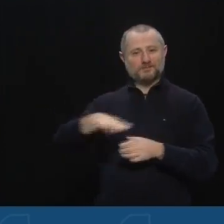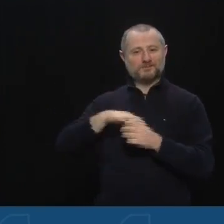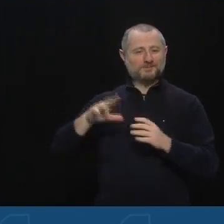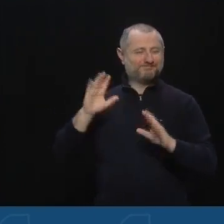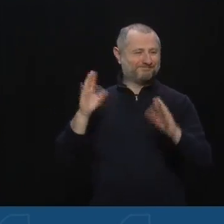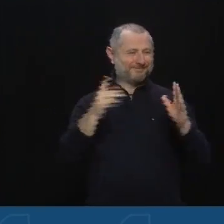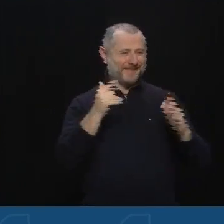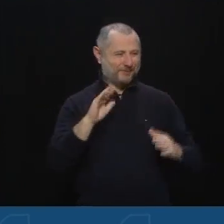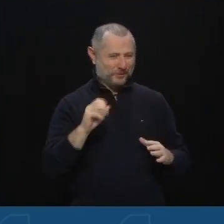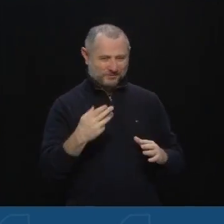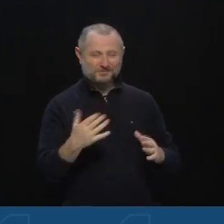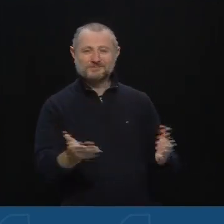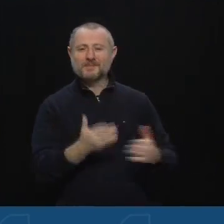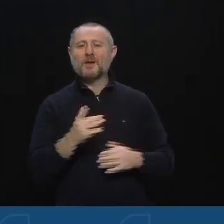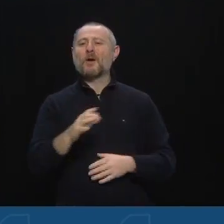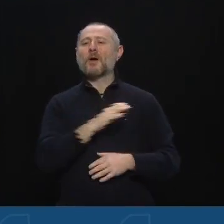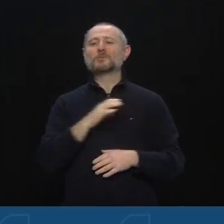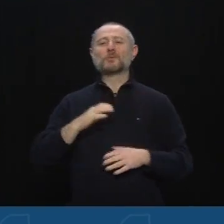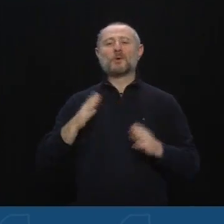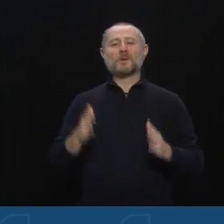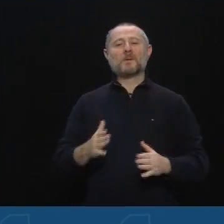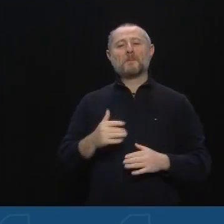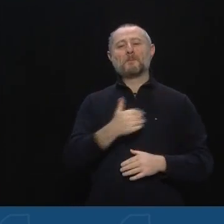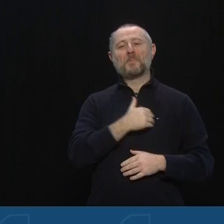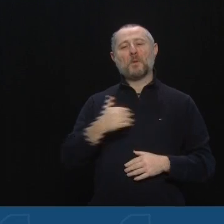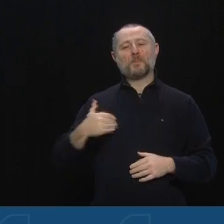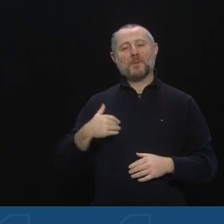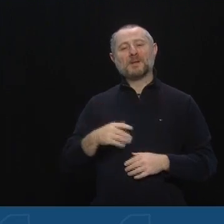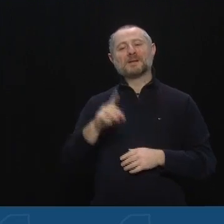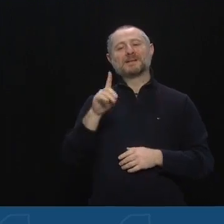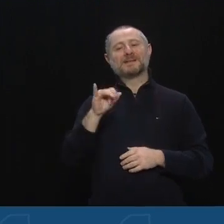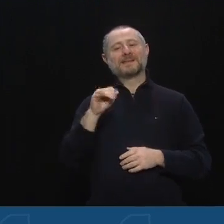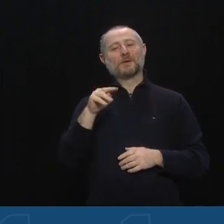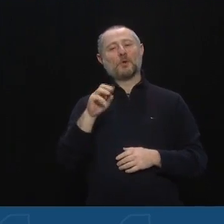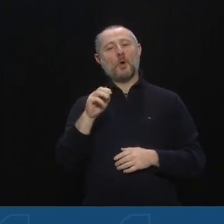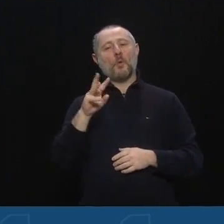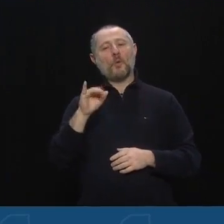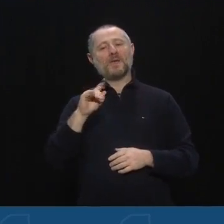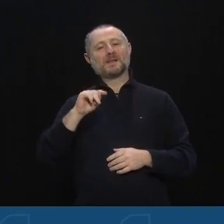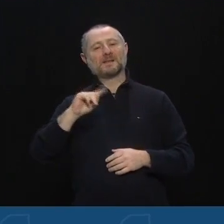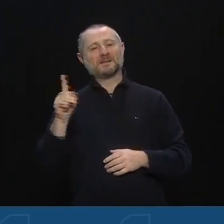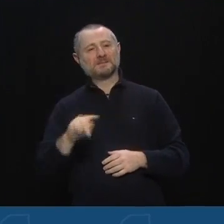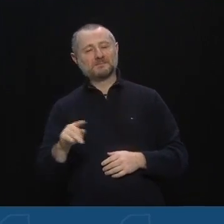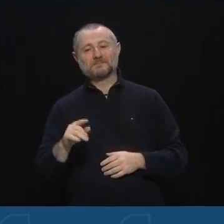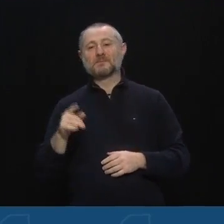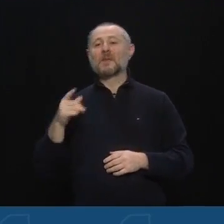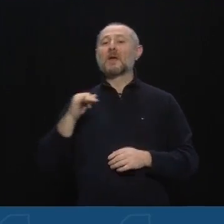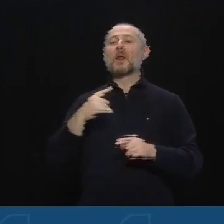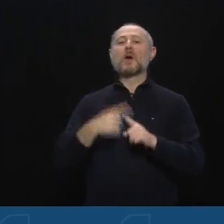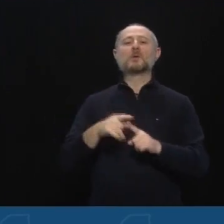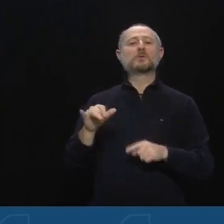HAVE OUR PRESIDENT VANESSA GIBSON IS WITH US HERE. LET'S GIVE HER A ROUNDOF APPLAUSE.